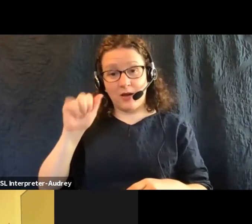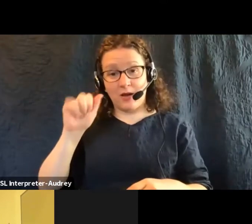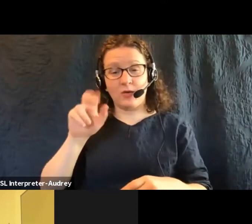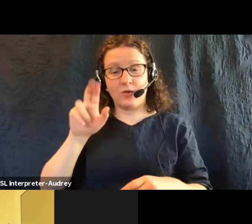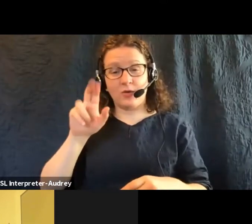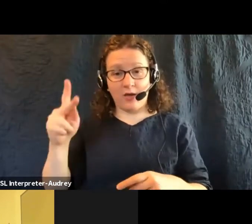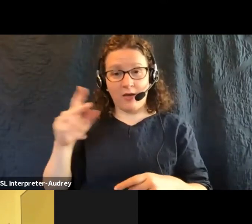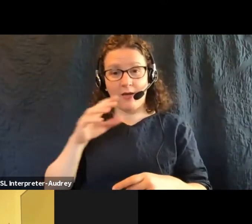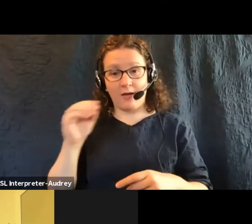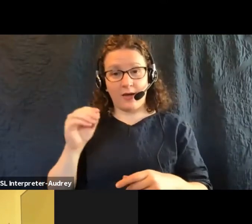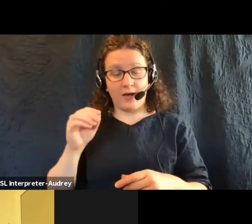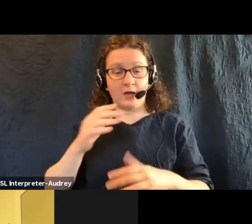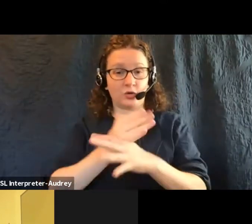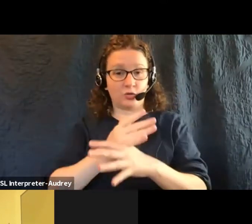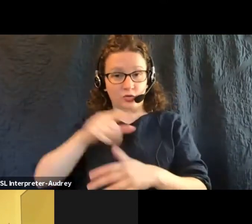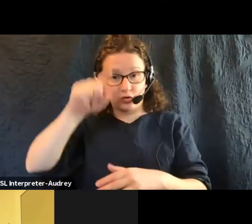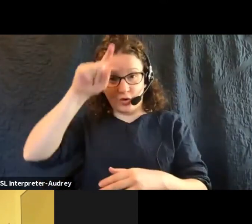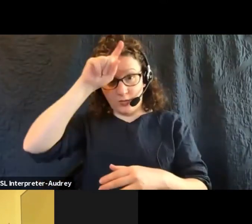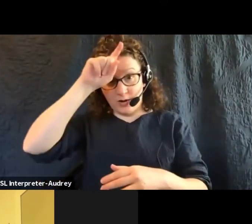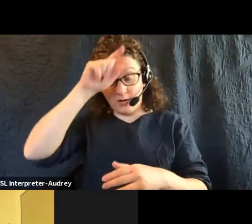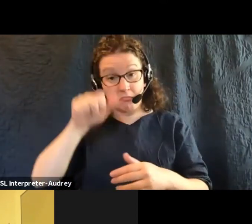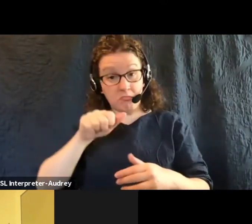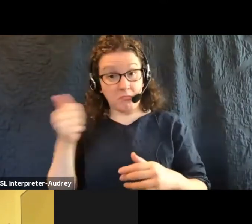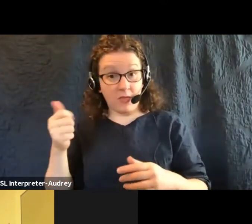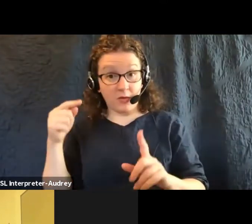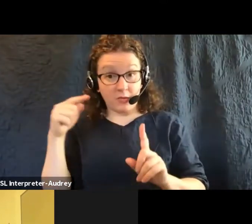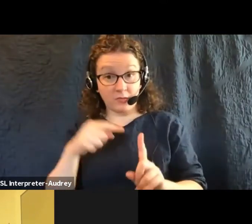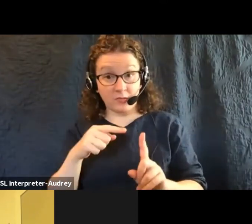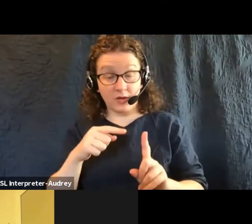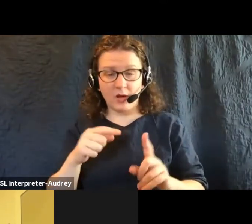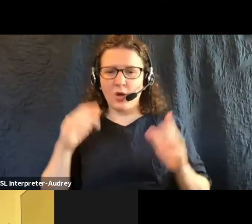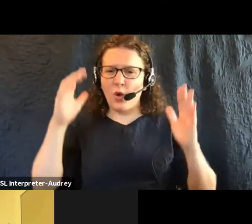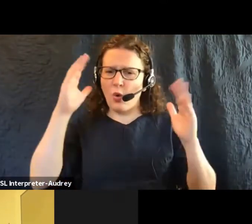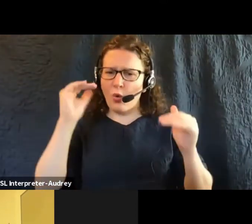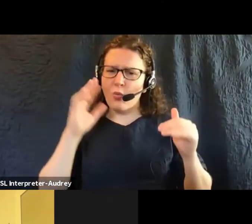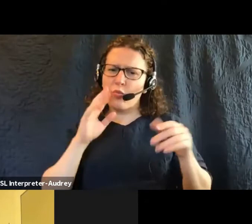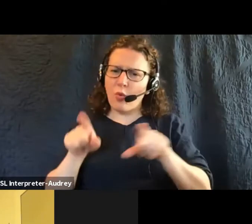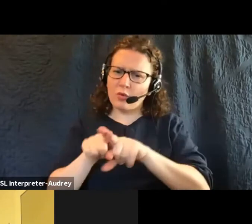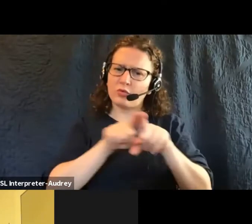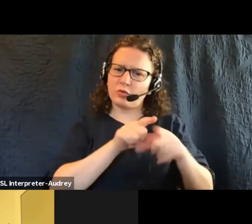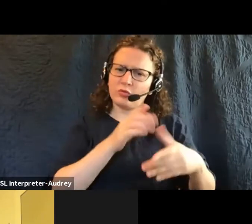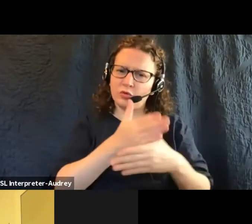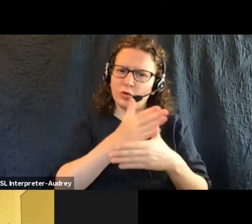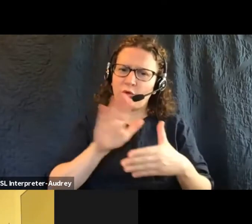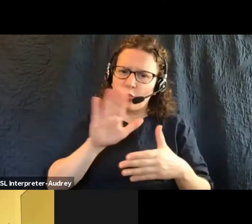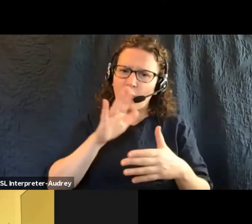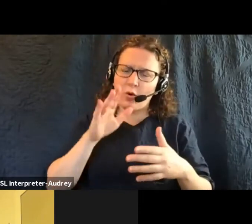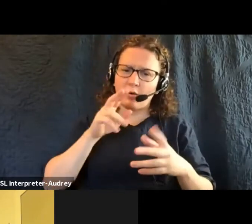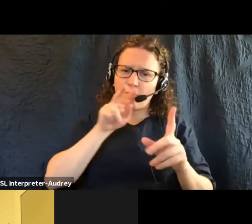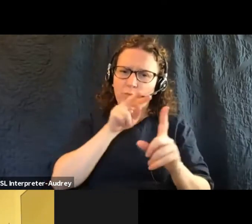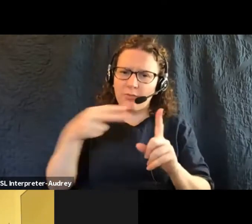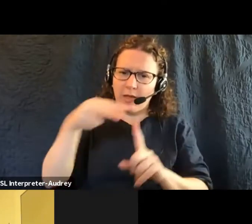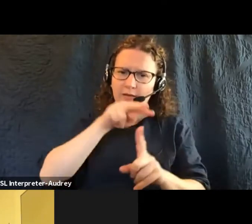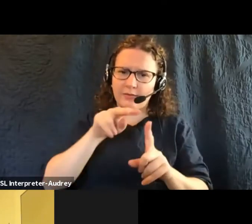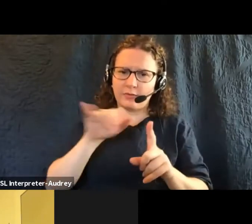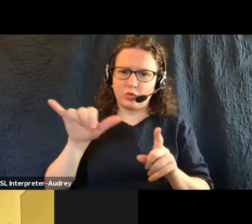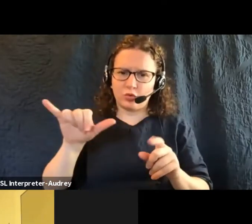But the other thing is, we hope you will also share your perspectives too if you are somebody who lives